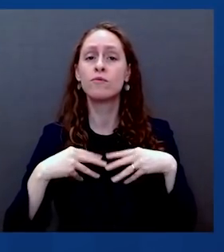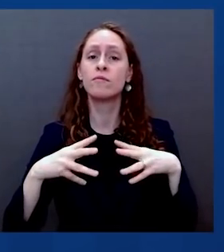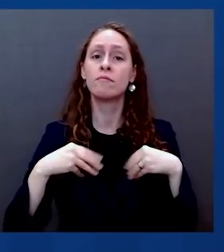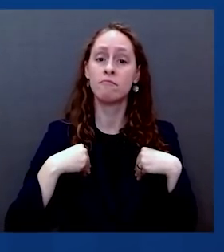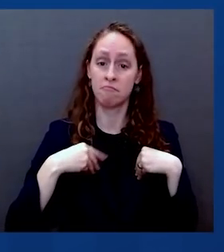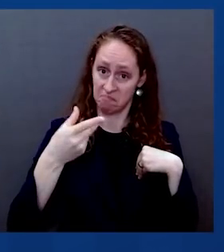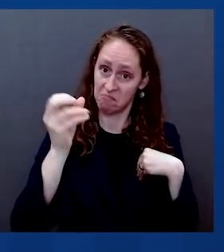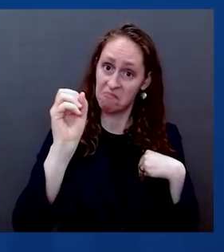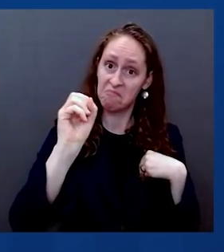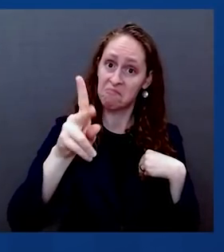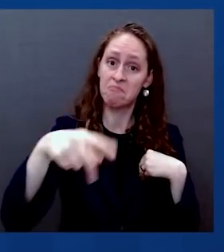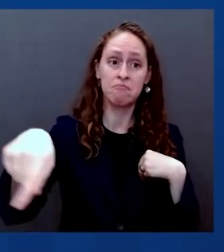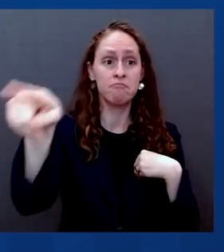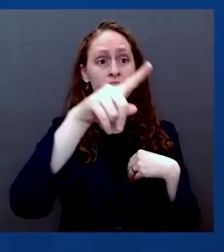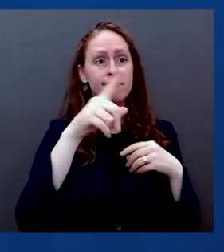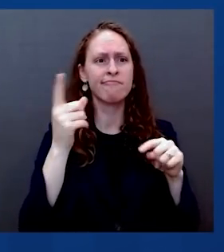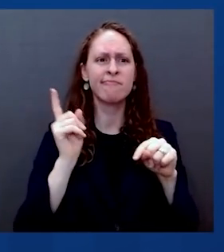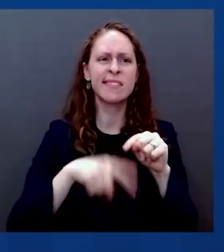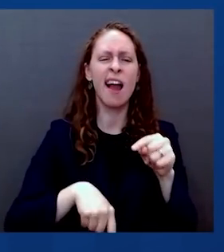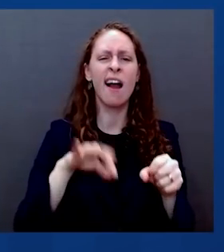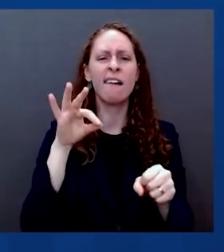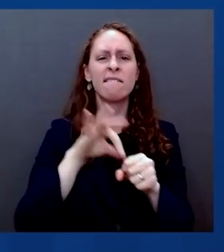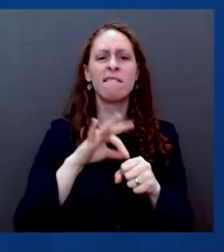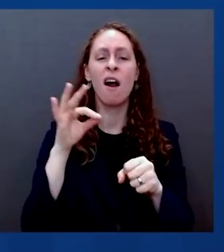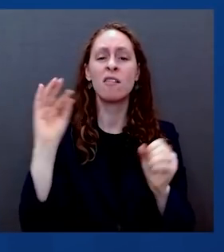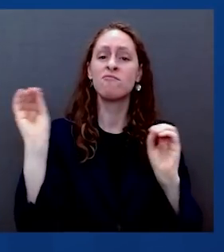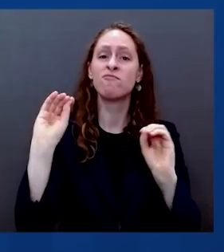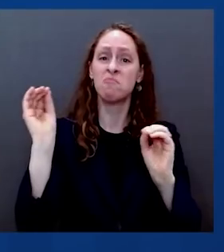Dr. King said, "is the normalcy of justice."